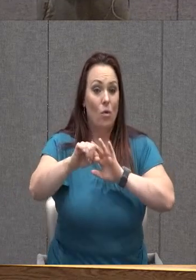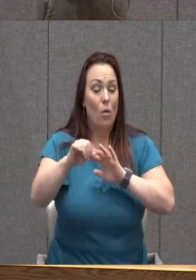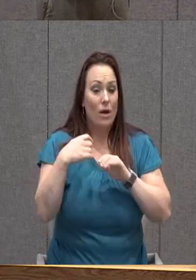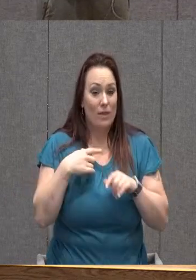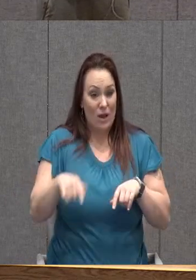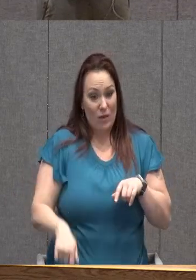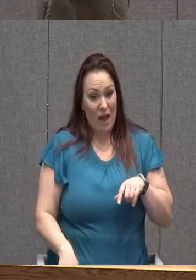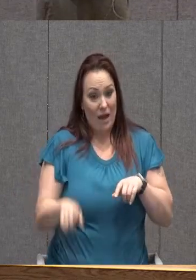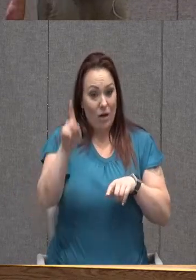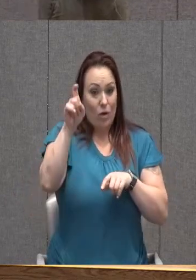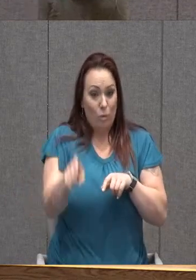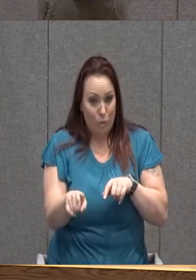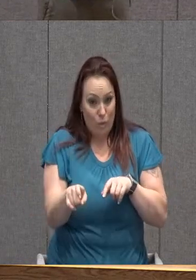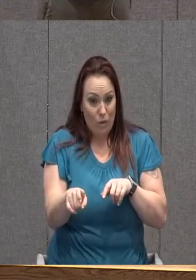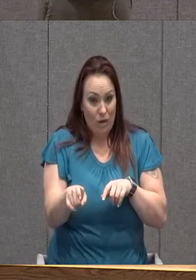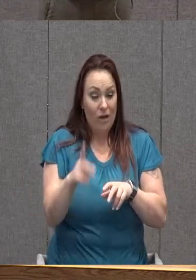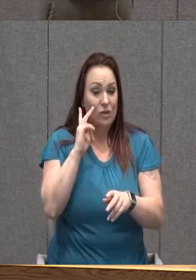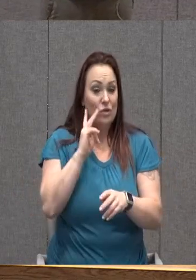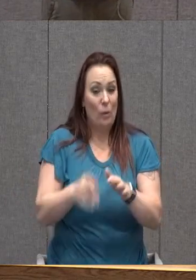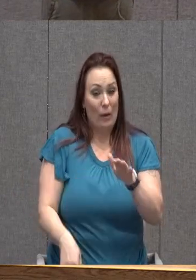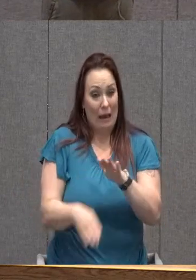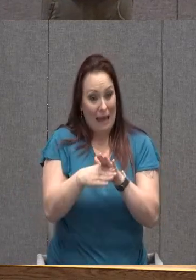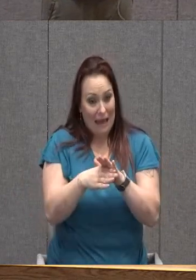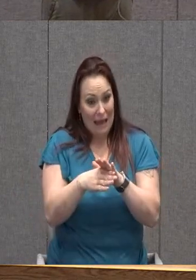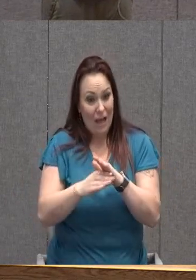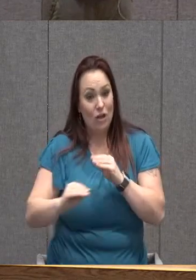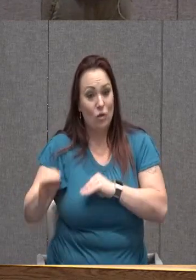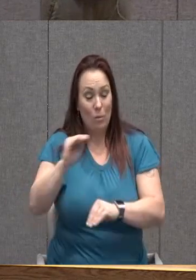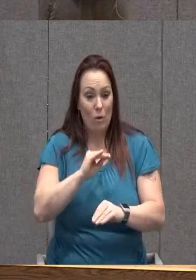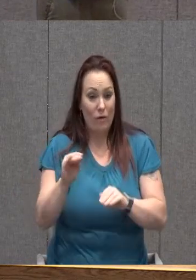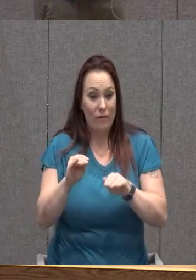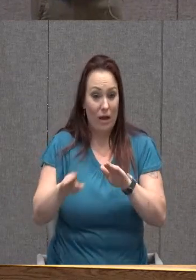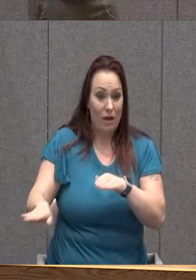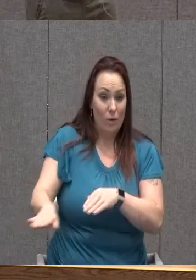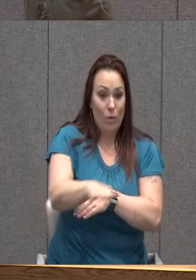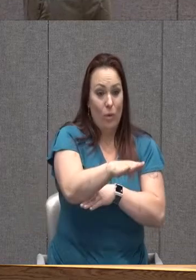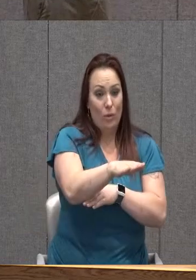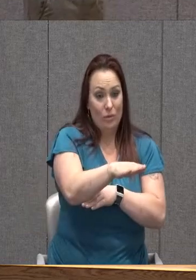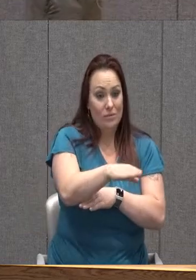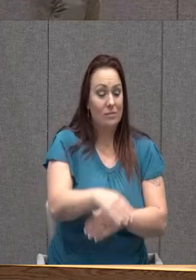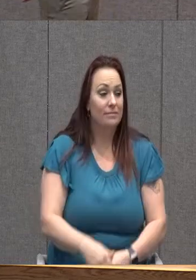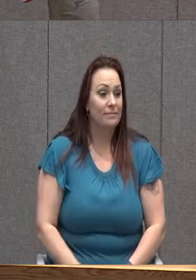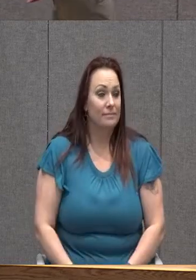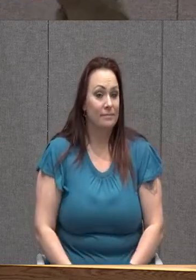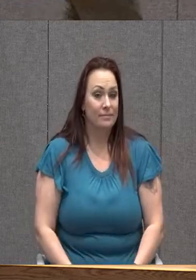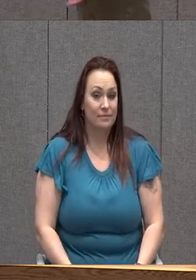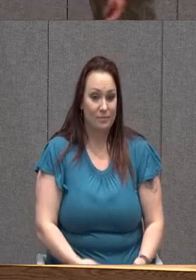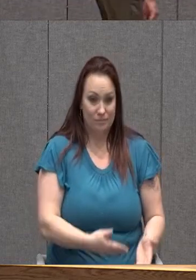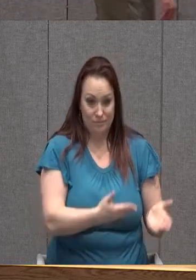to kick, to move the ball. (in foreign language)